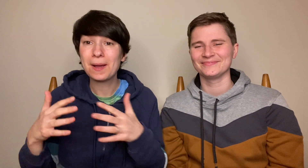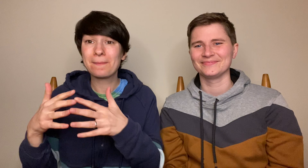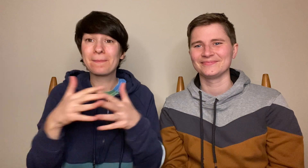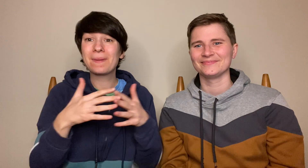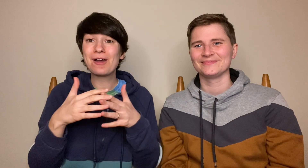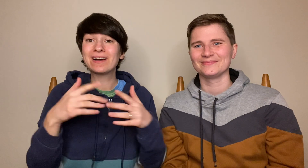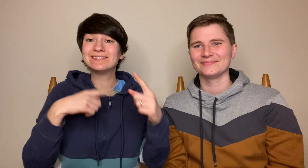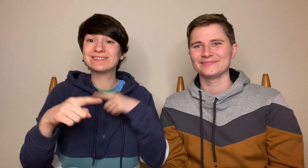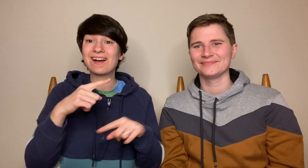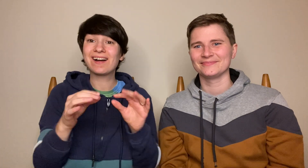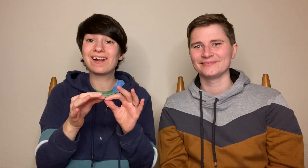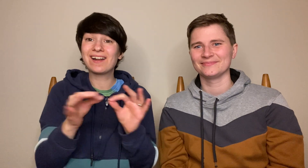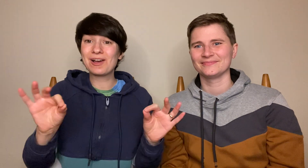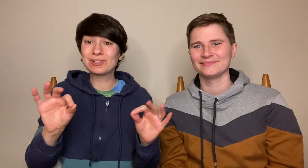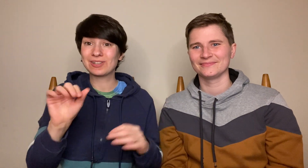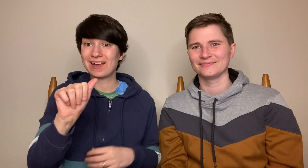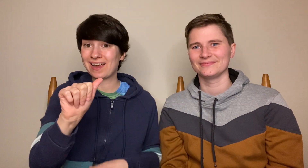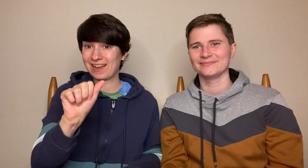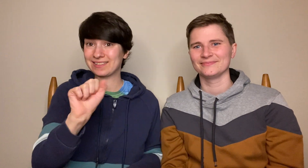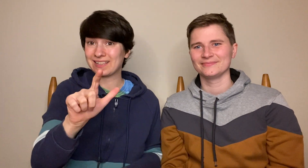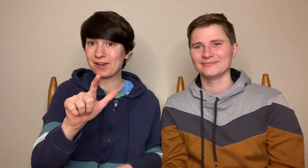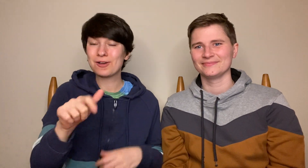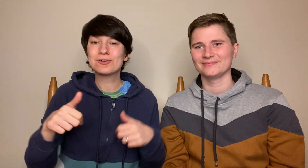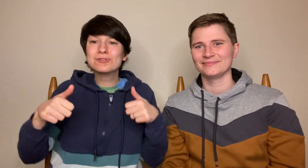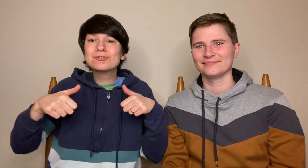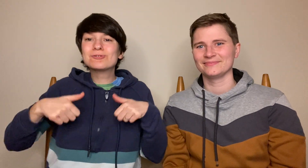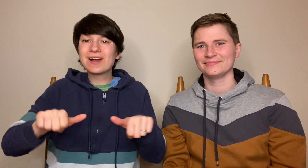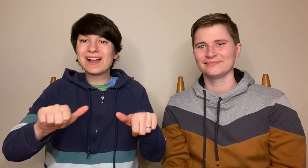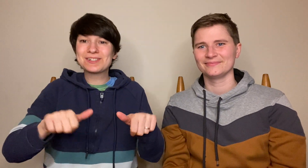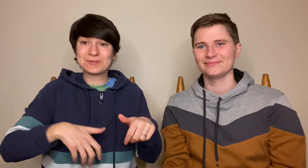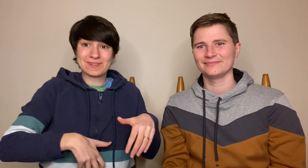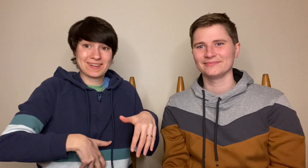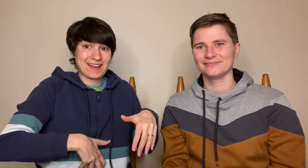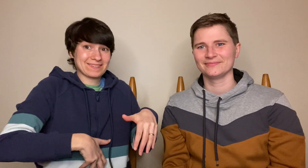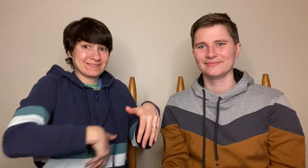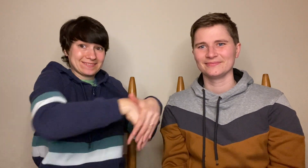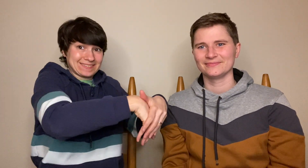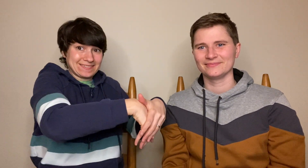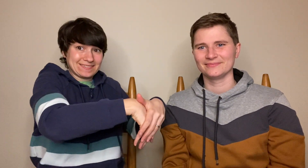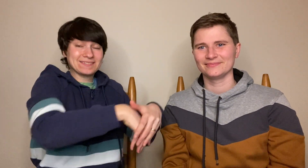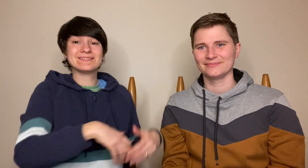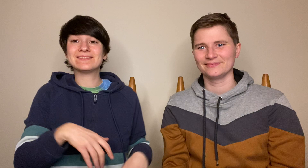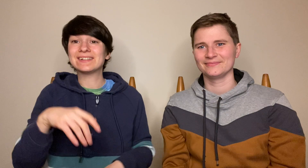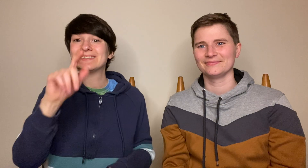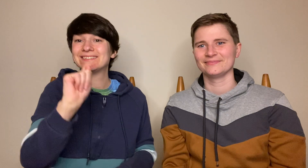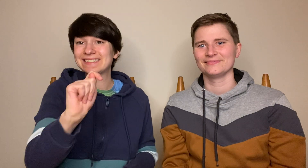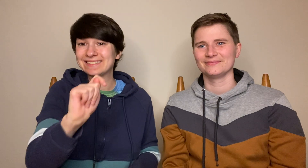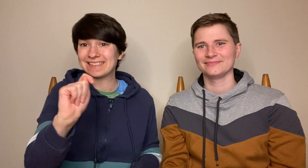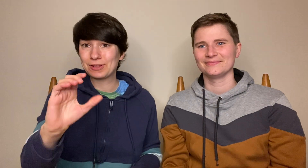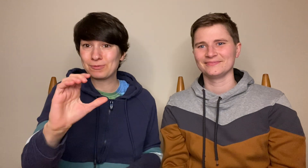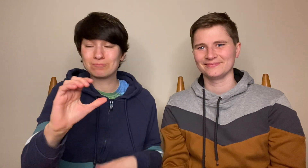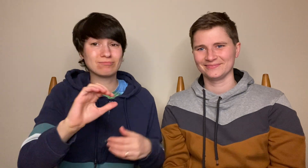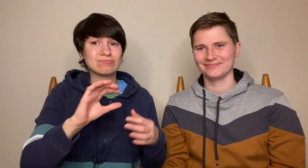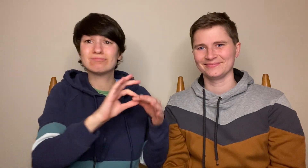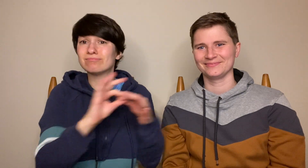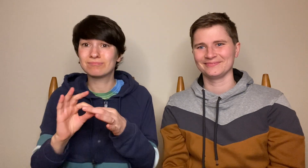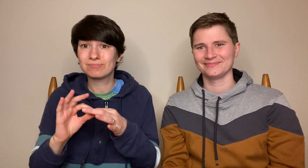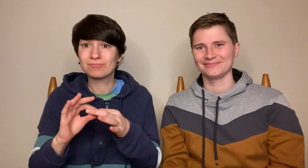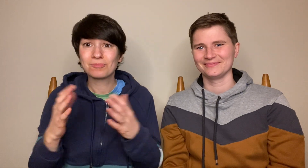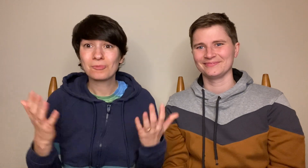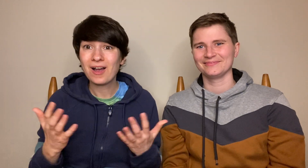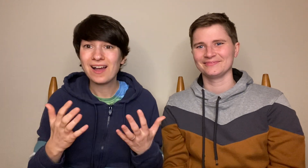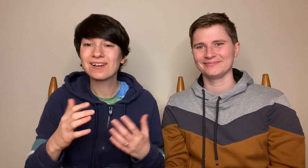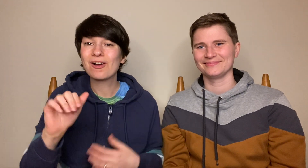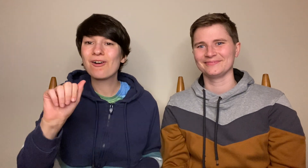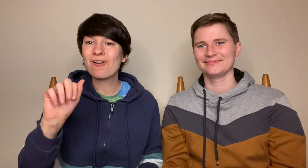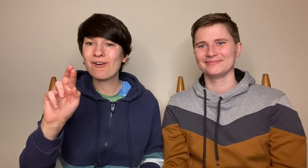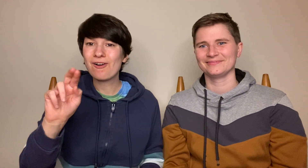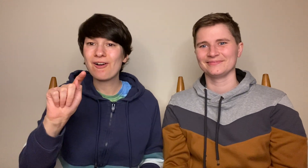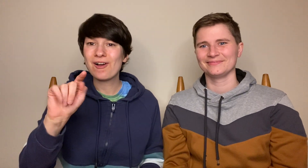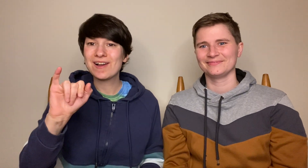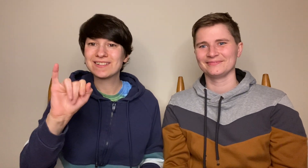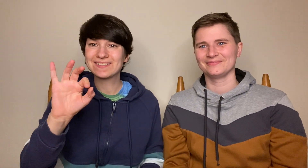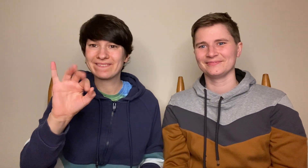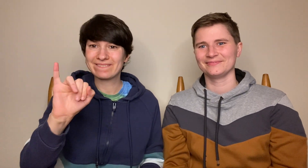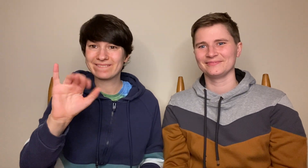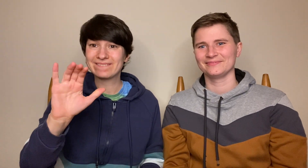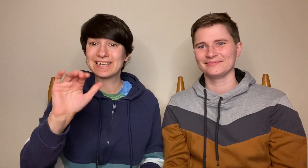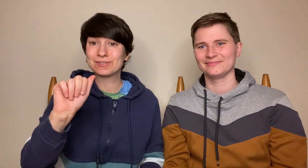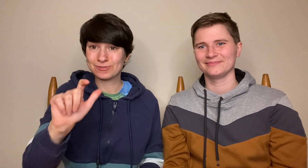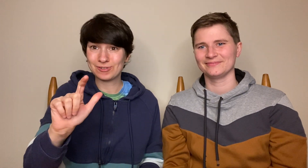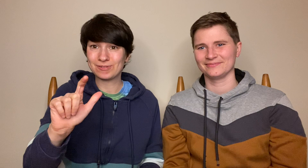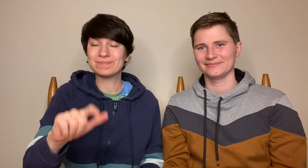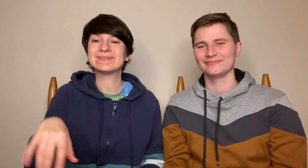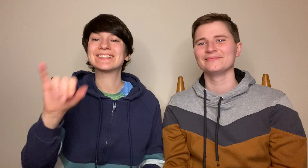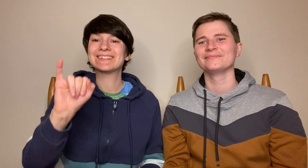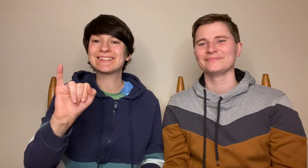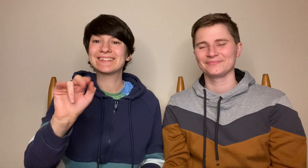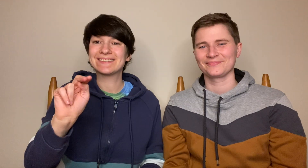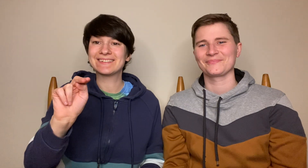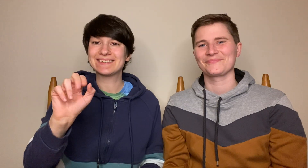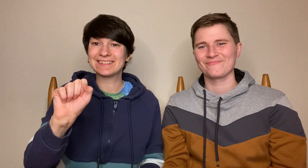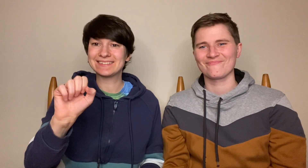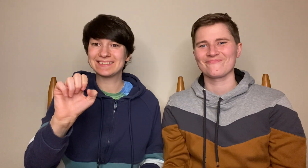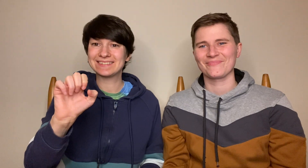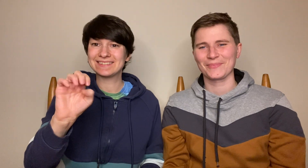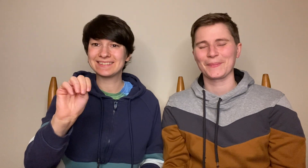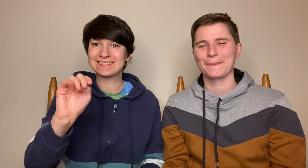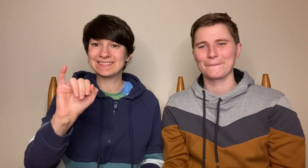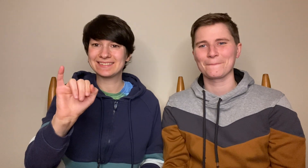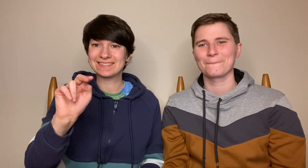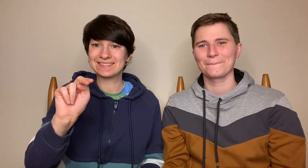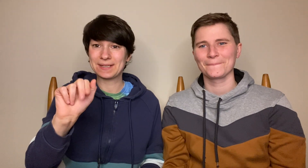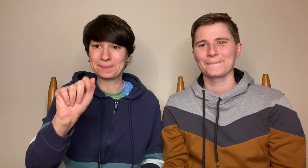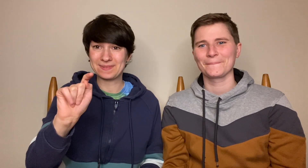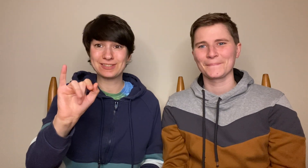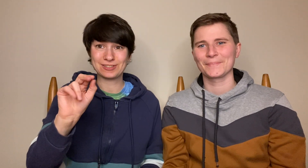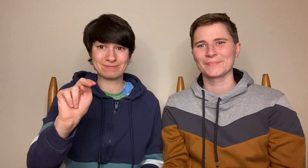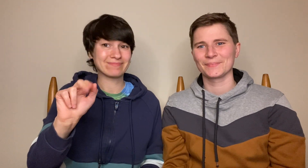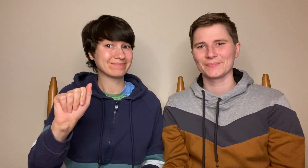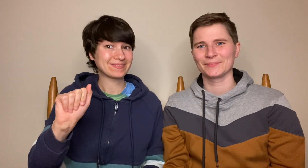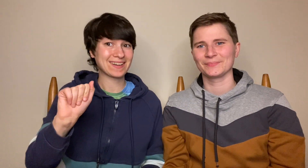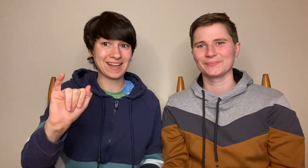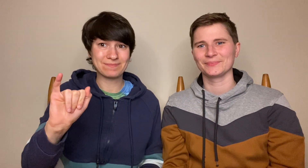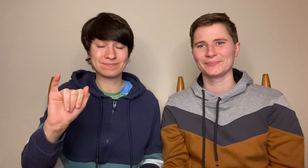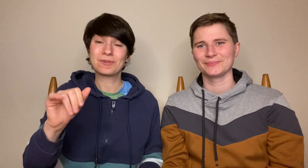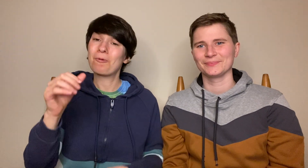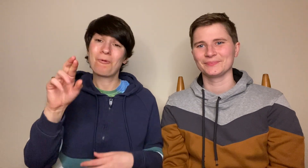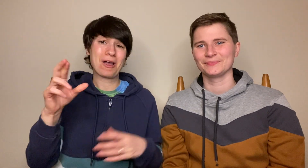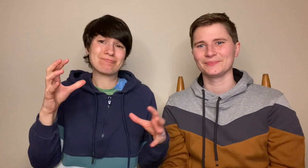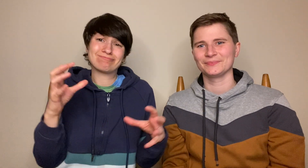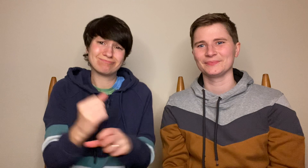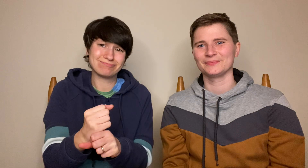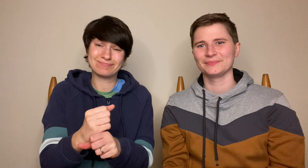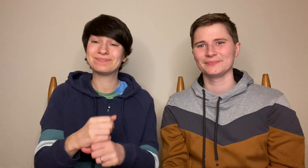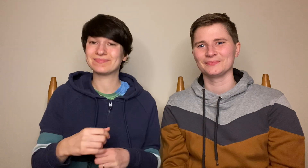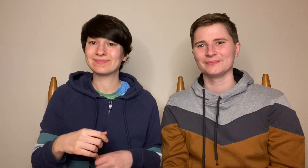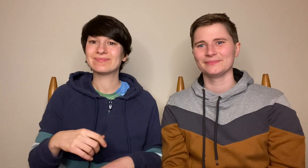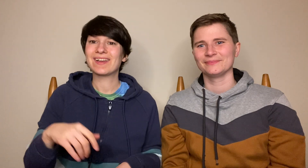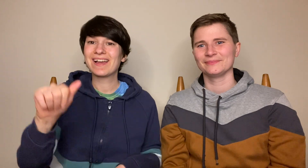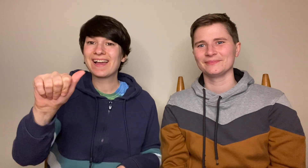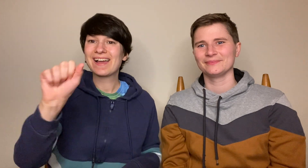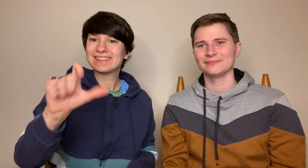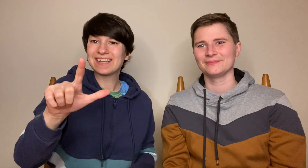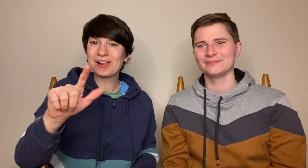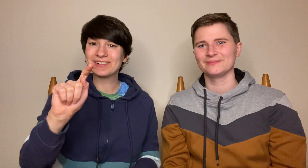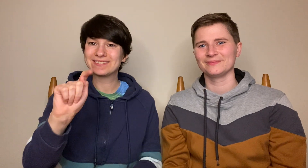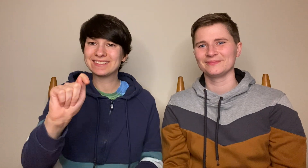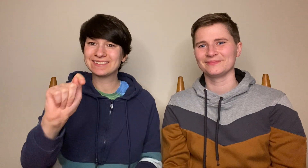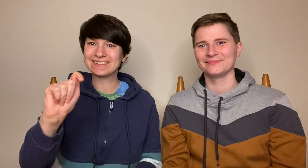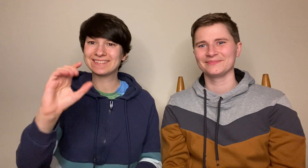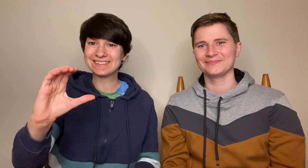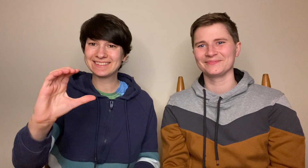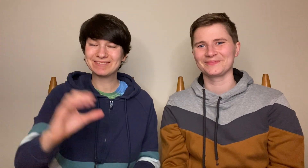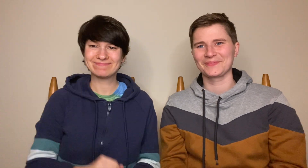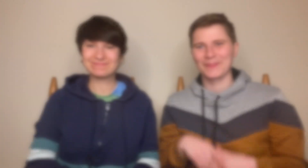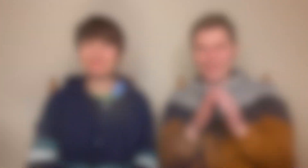"American Sign Language (ASL): Trying to Conceive (TTC) via Artificial Insemination" or "ASL TTC" for short!